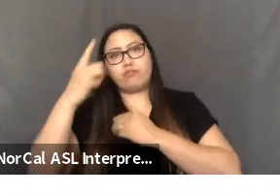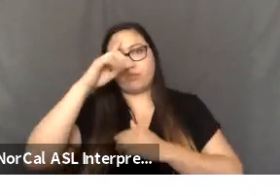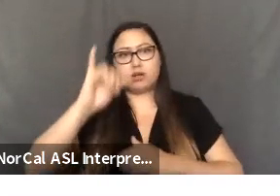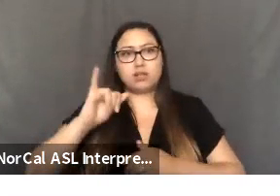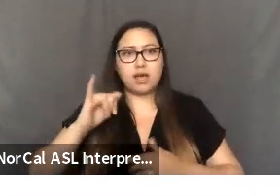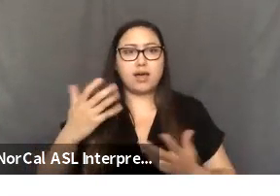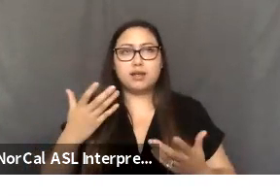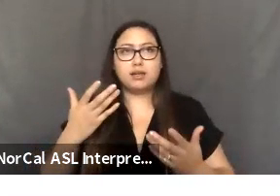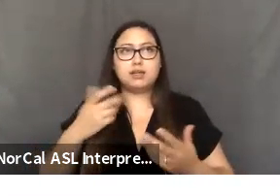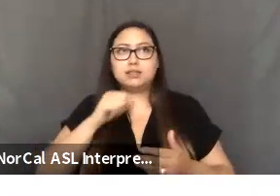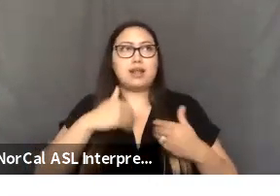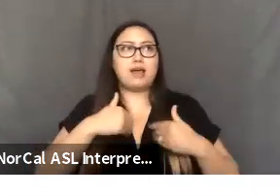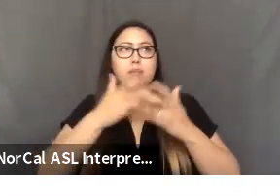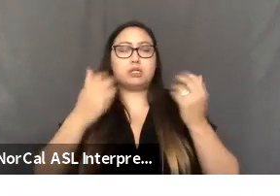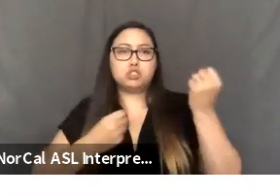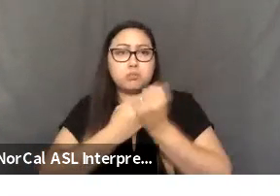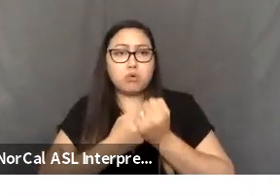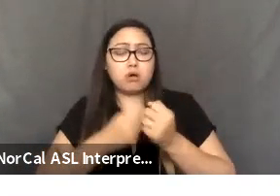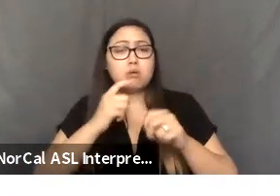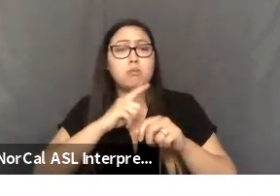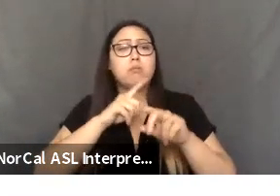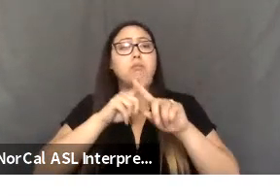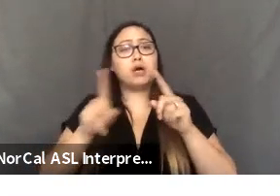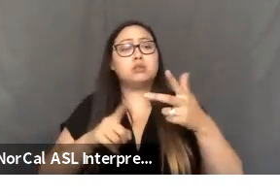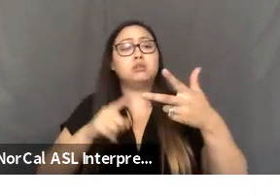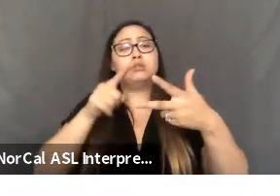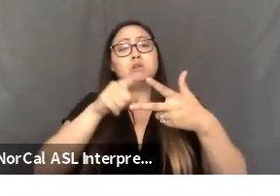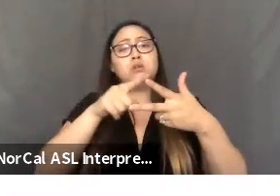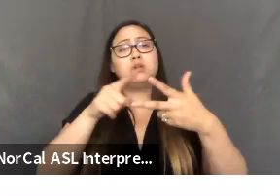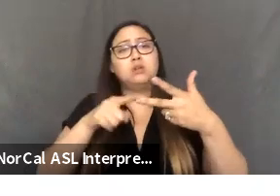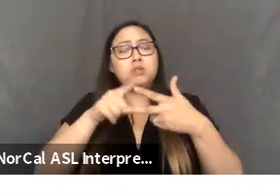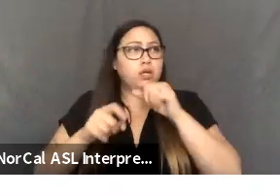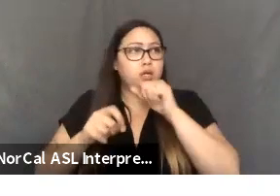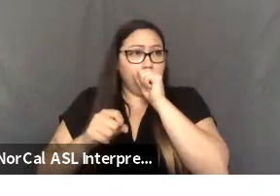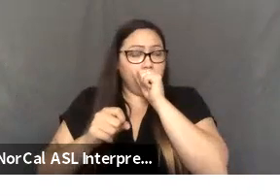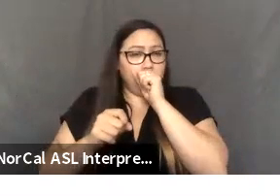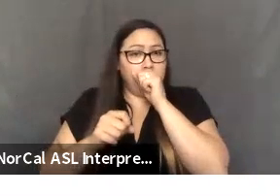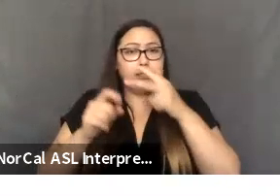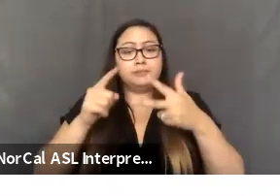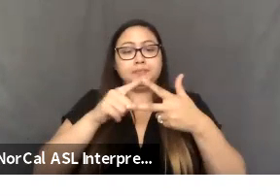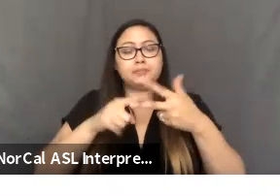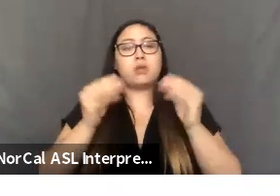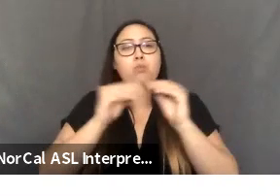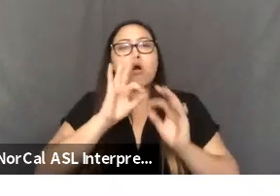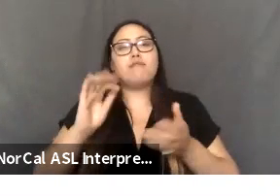but in terms of the other two where it was really more of a collaborative type of model with other